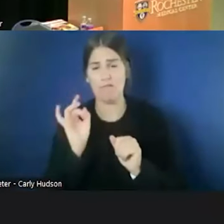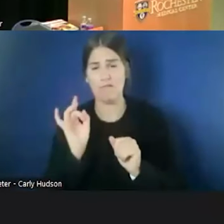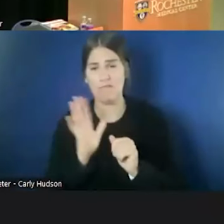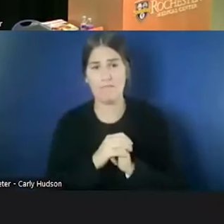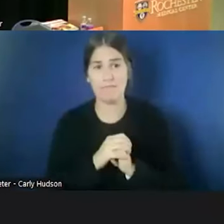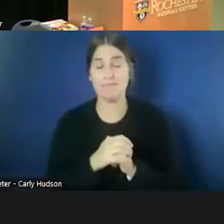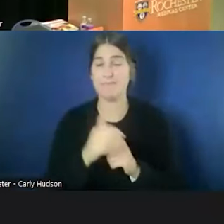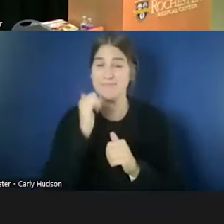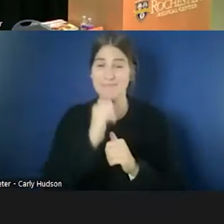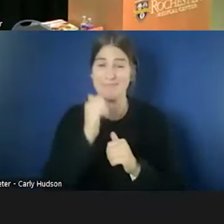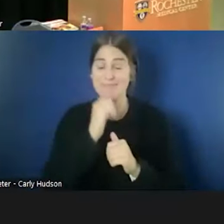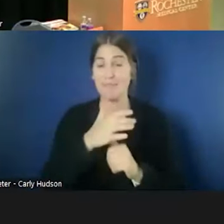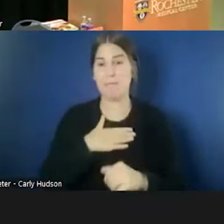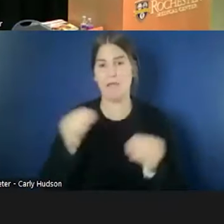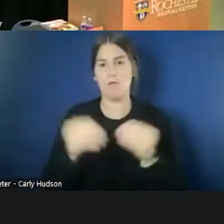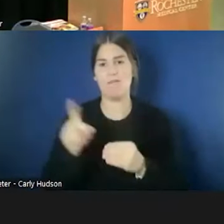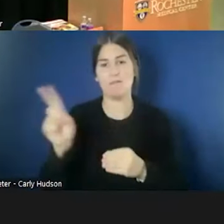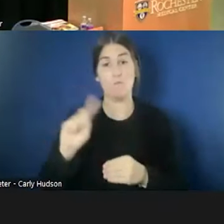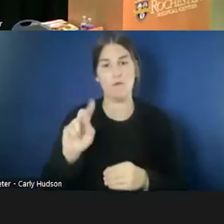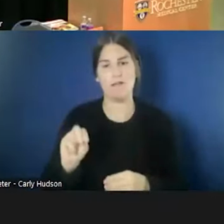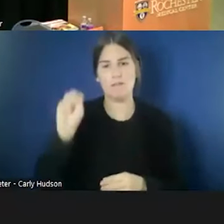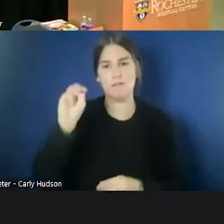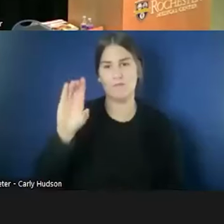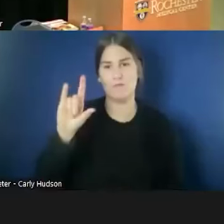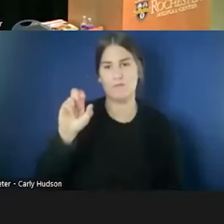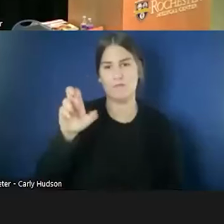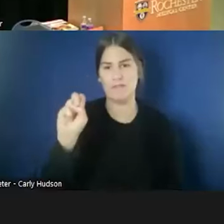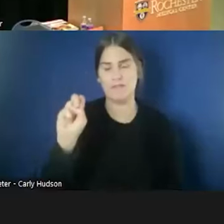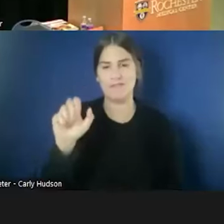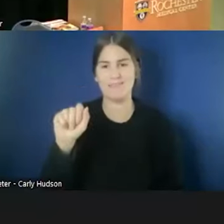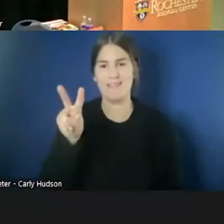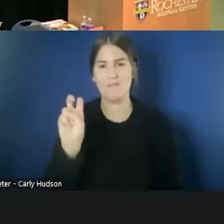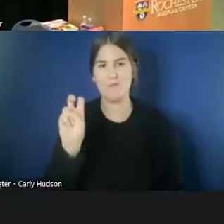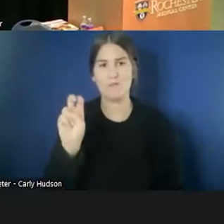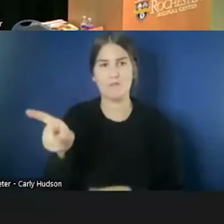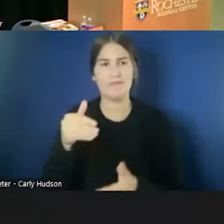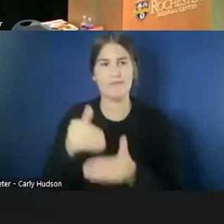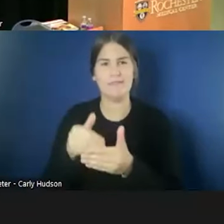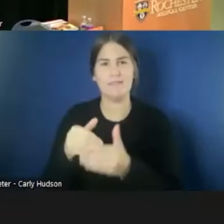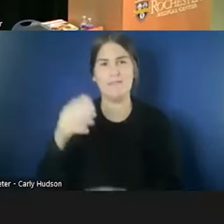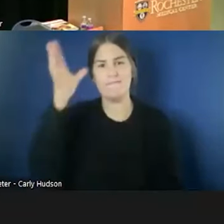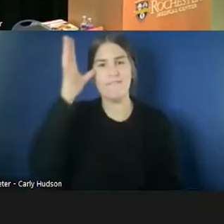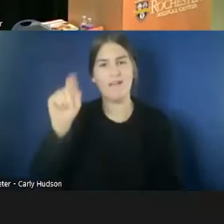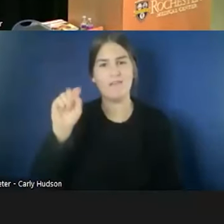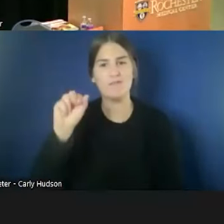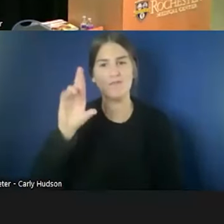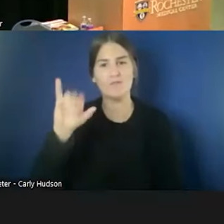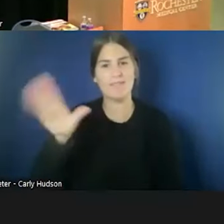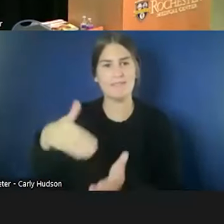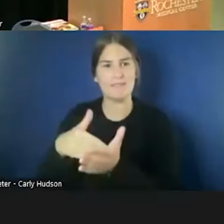is located on North Clinton Avenue outside of the father Tracy um Center and the St Michaels church